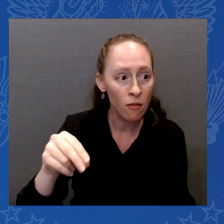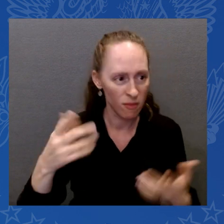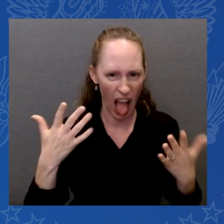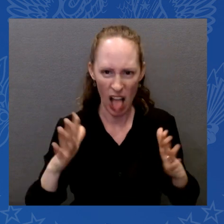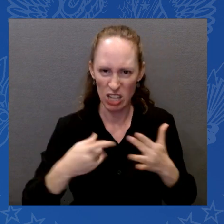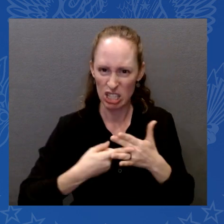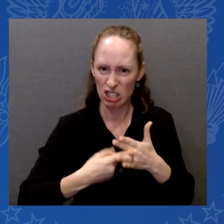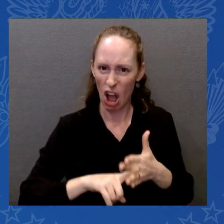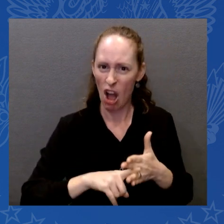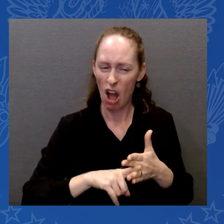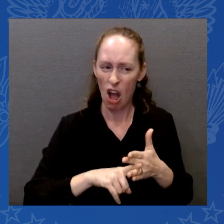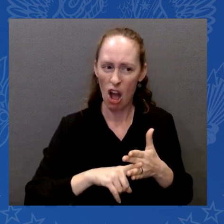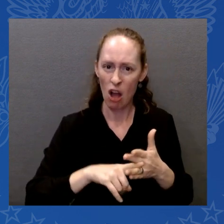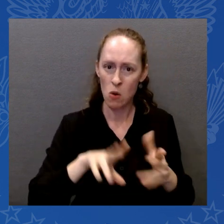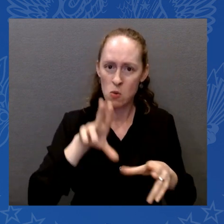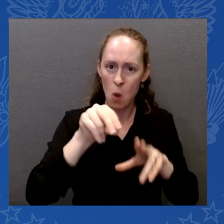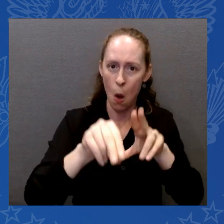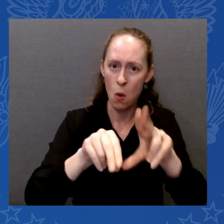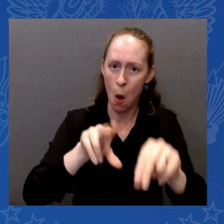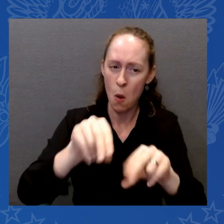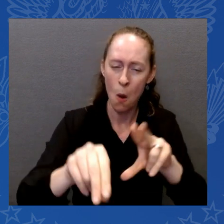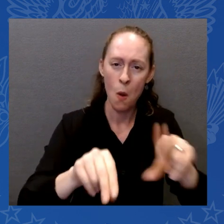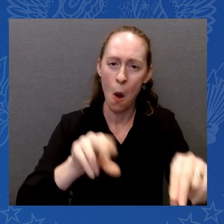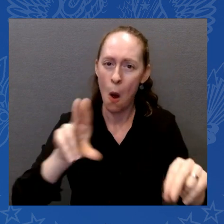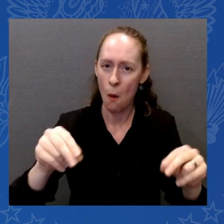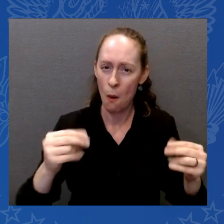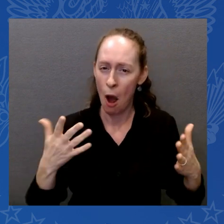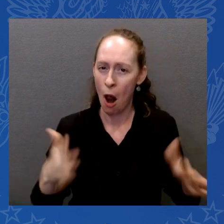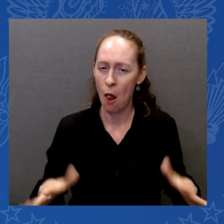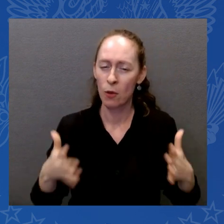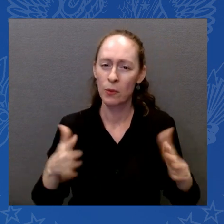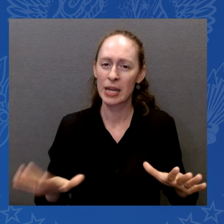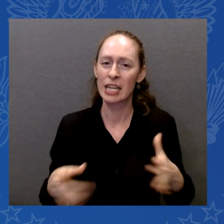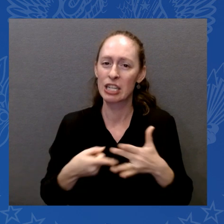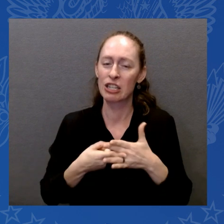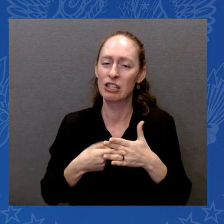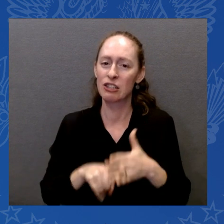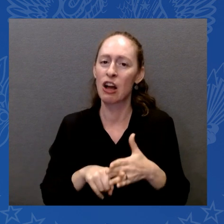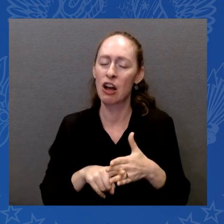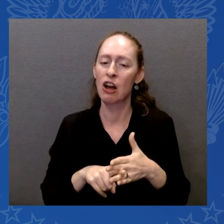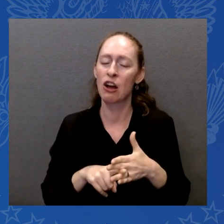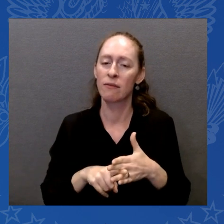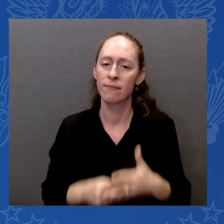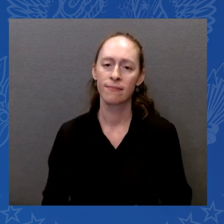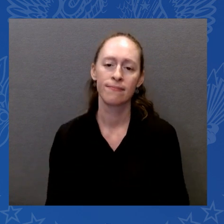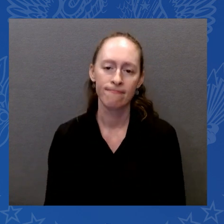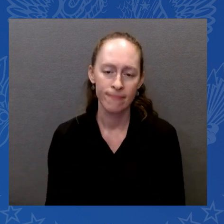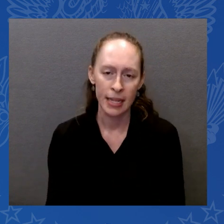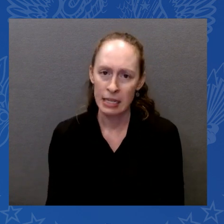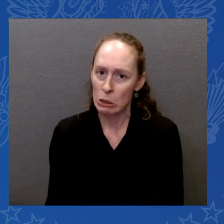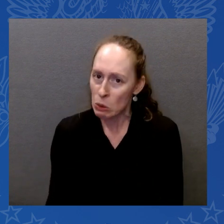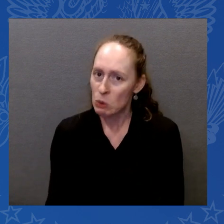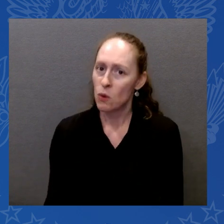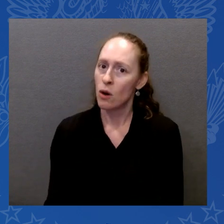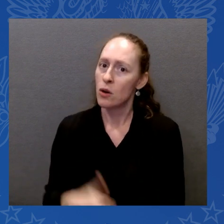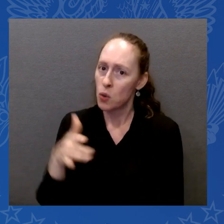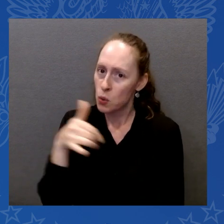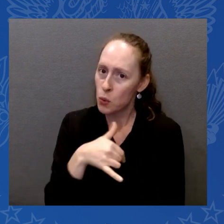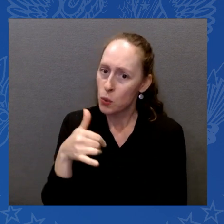So, again, this presents -- this issue -- a crisis, as it relates to healthcare in America. And in response,